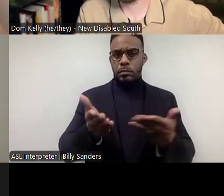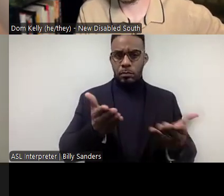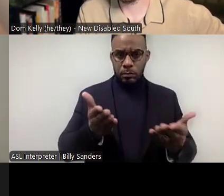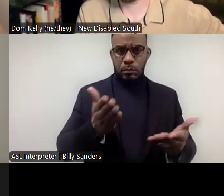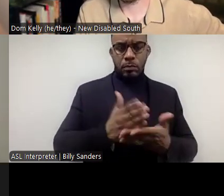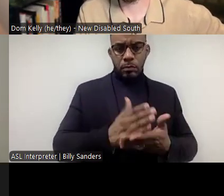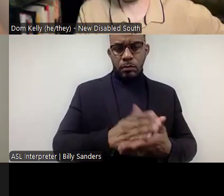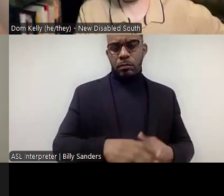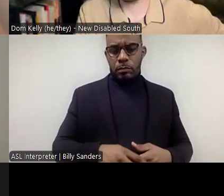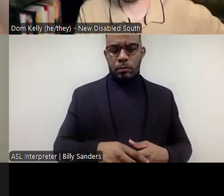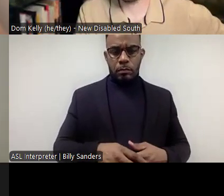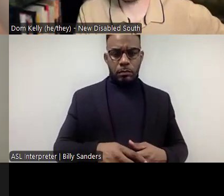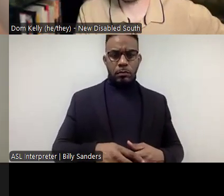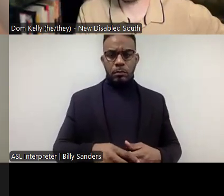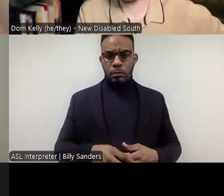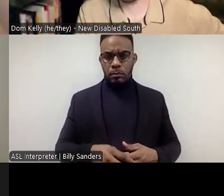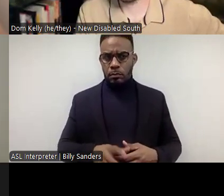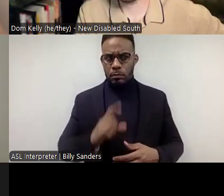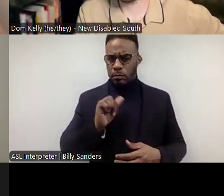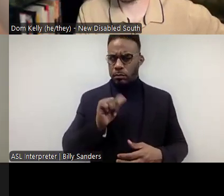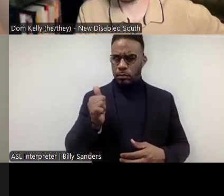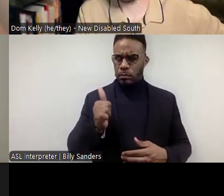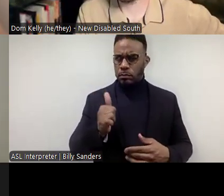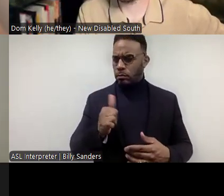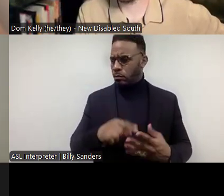change and/or connect with people to stop the service